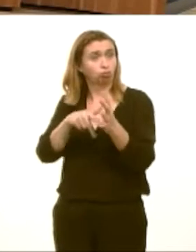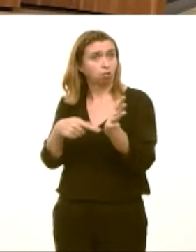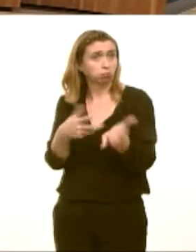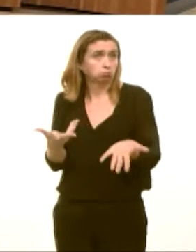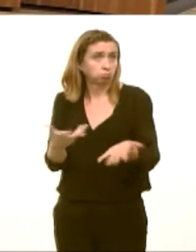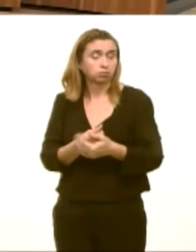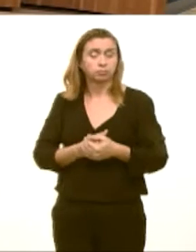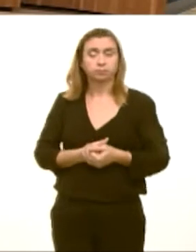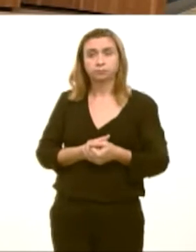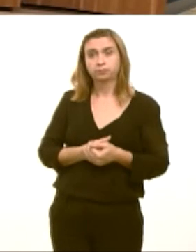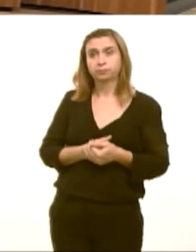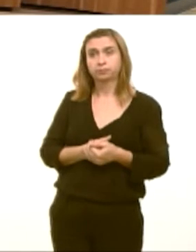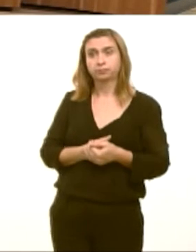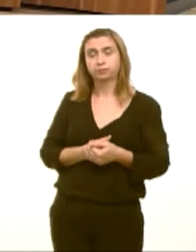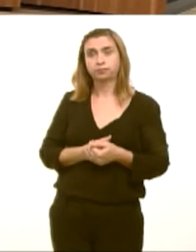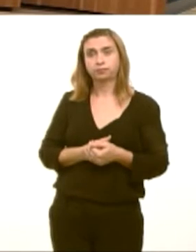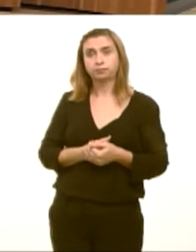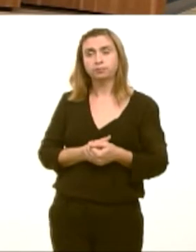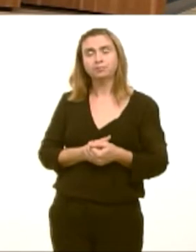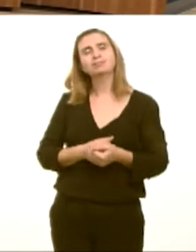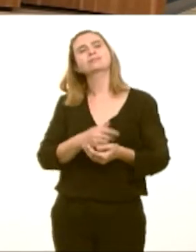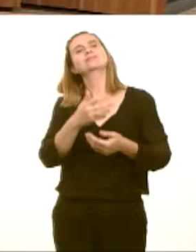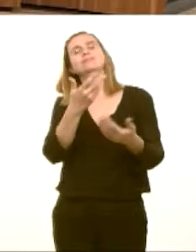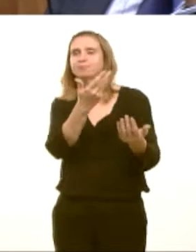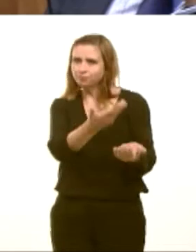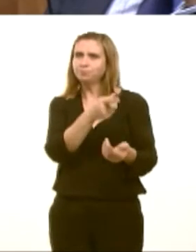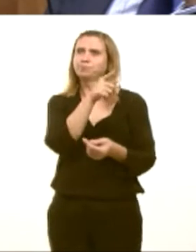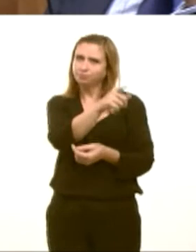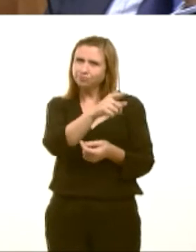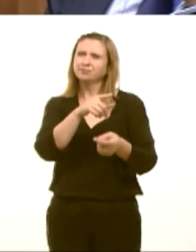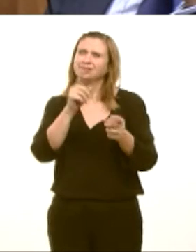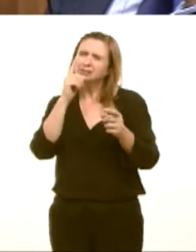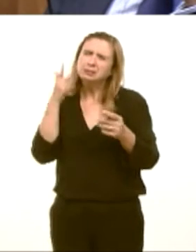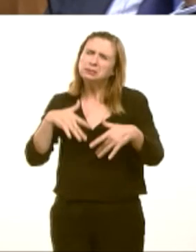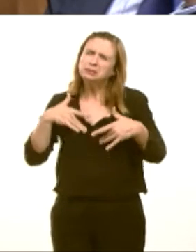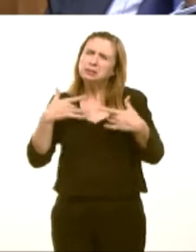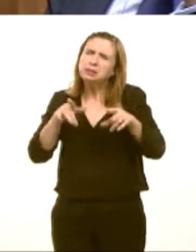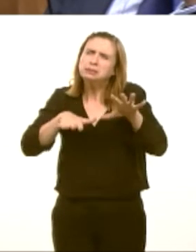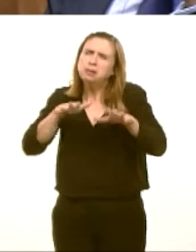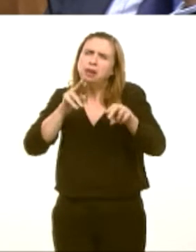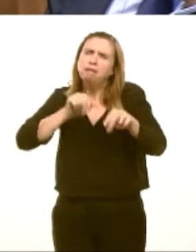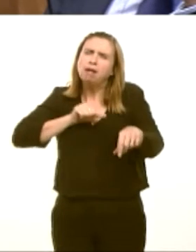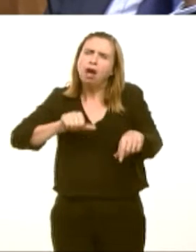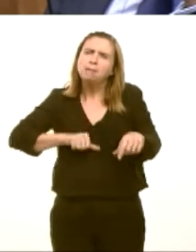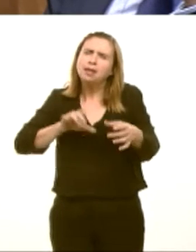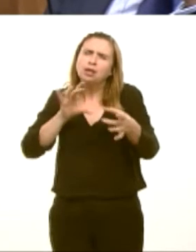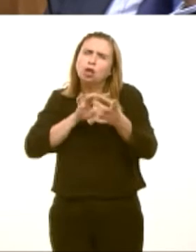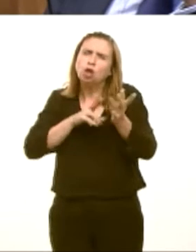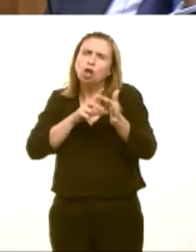Carwyn Jones: The scheme that the leader of the opposition is outlining sounds very much like Farming Connect. Thatís operated for some years.